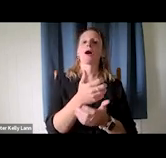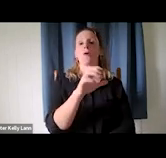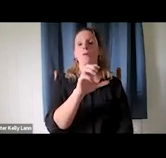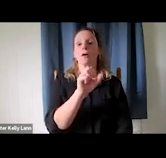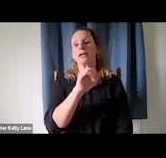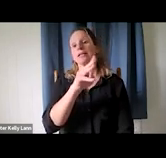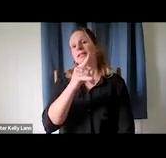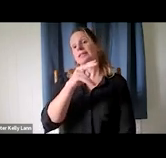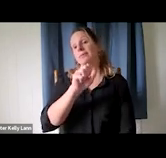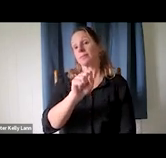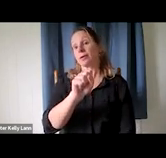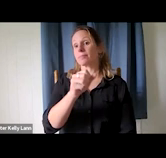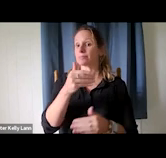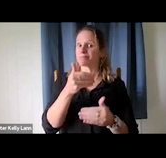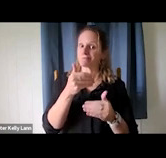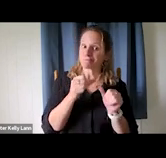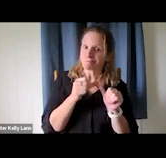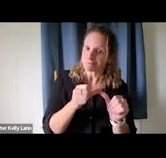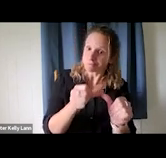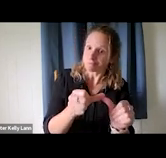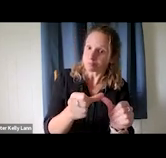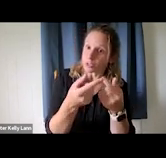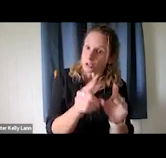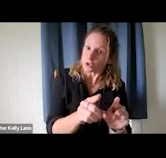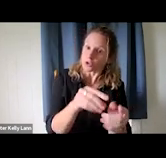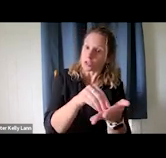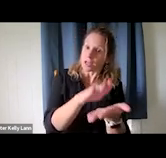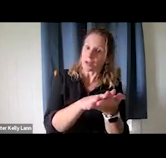during episodes of documented sobriety.